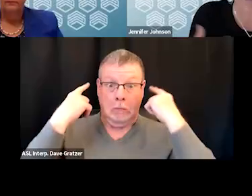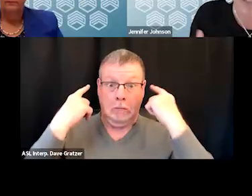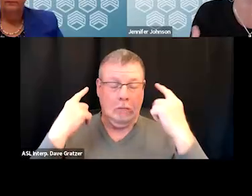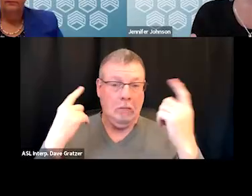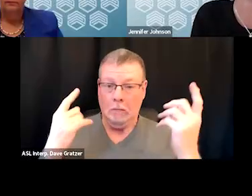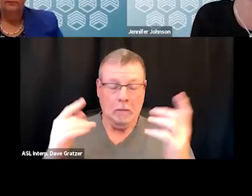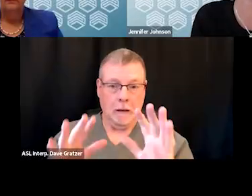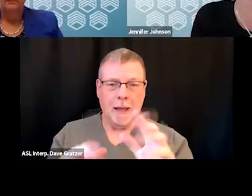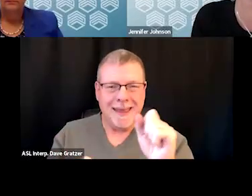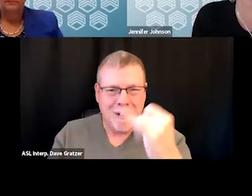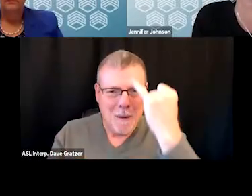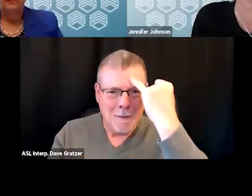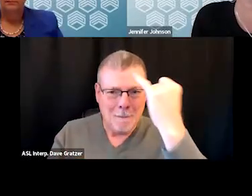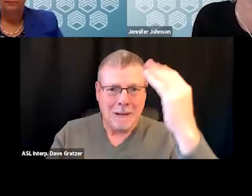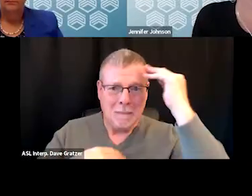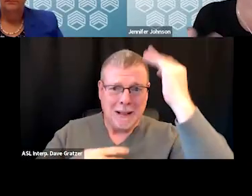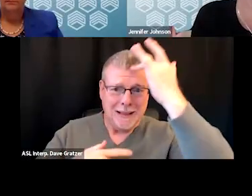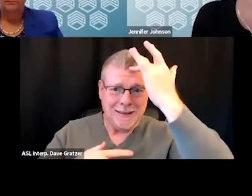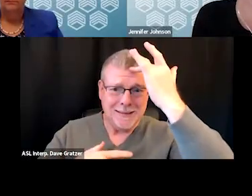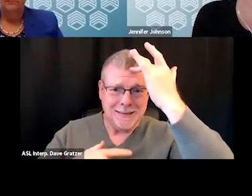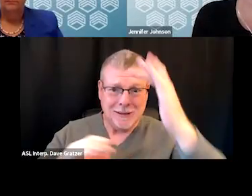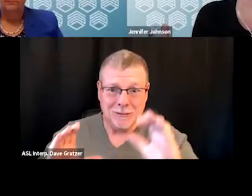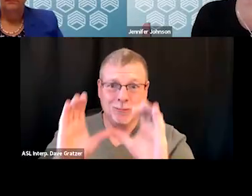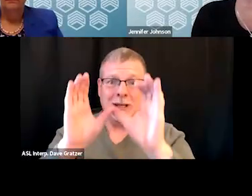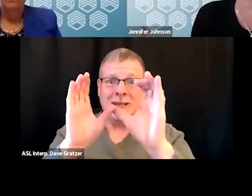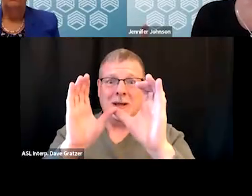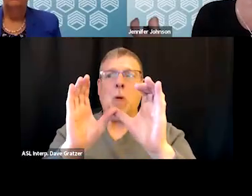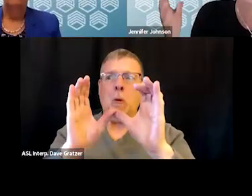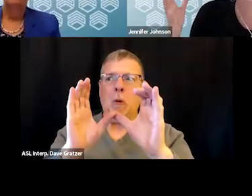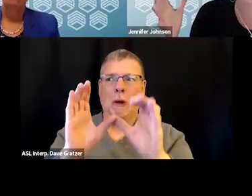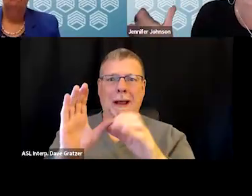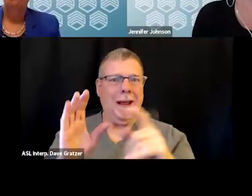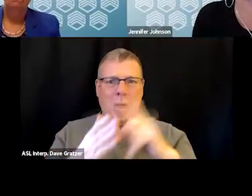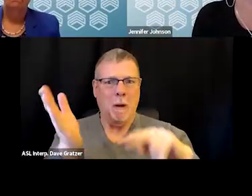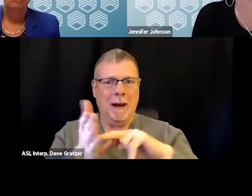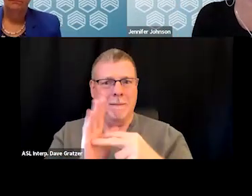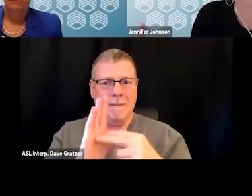Well, imagine the person who's in a mental health crisis trying to catch up to that. It's impossible.